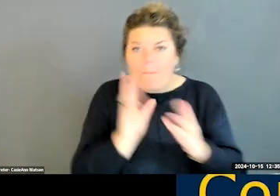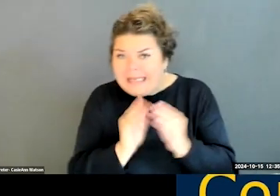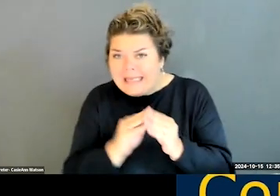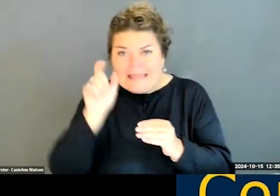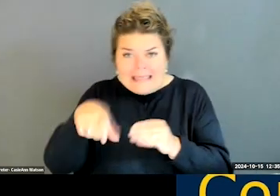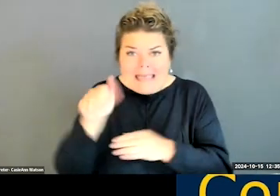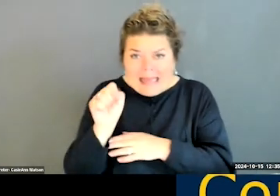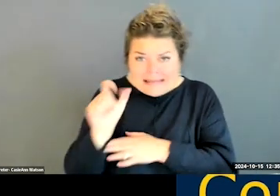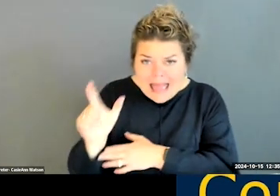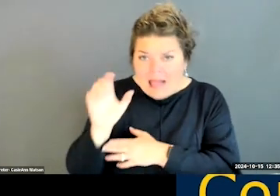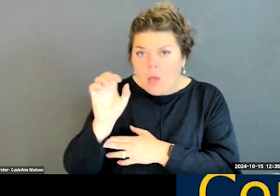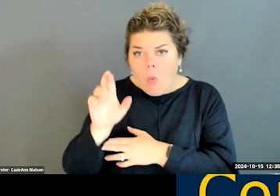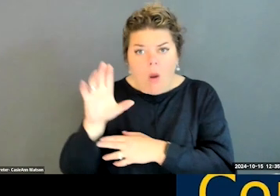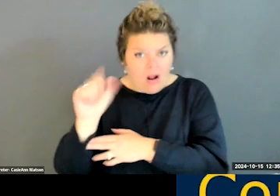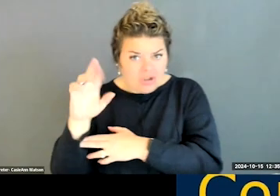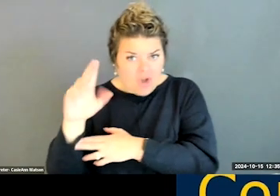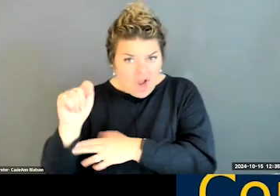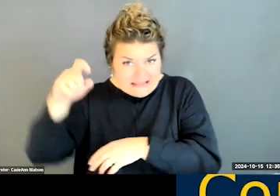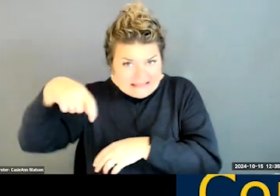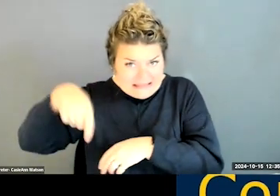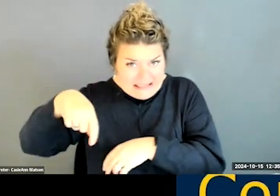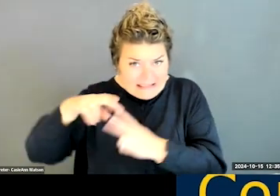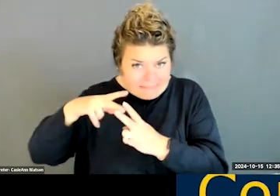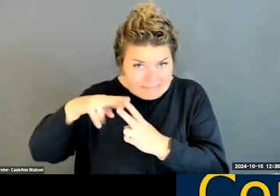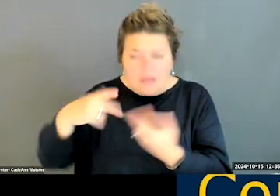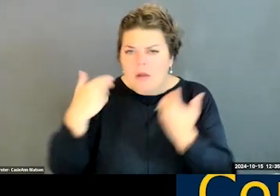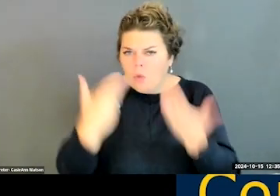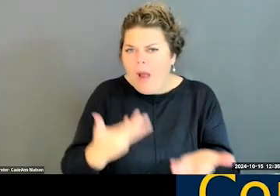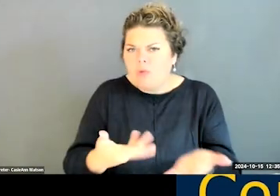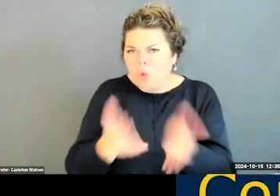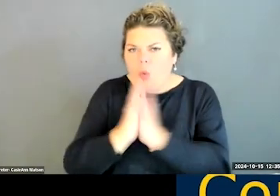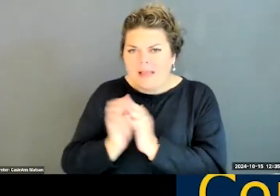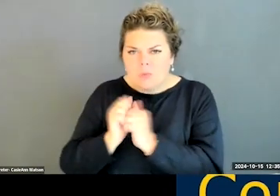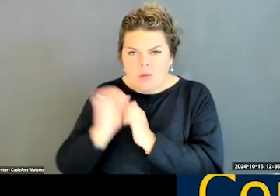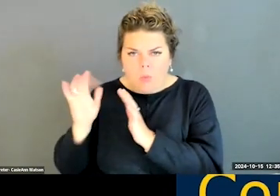you can also request those through our website. Also, for digital accessibility reviews,